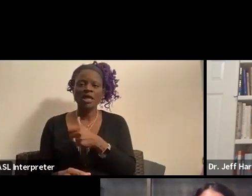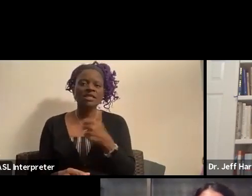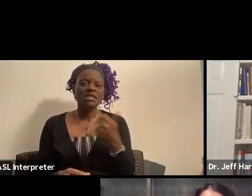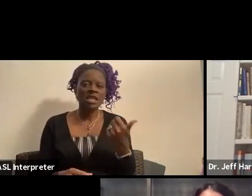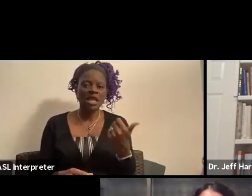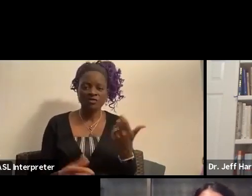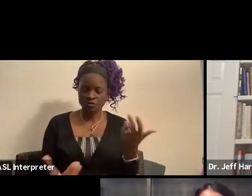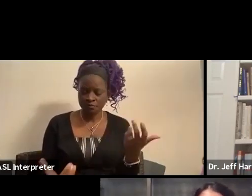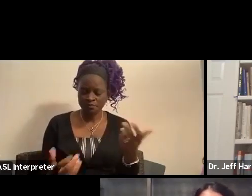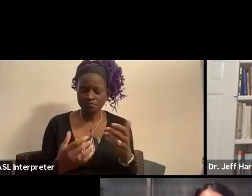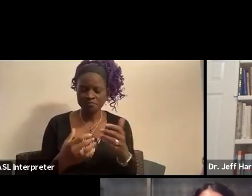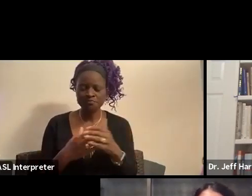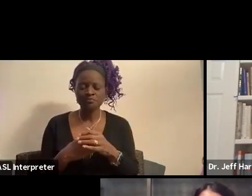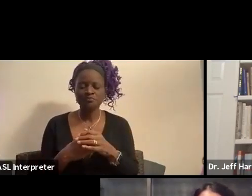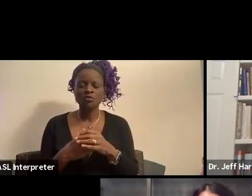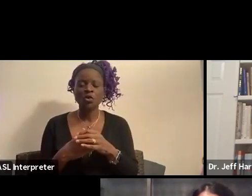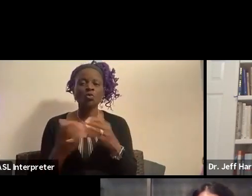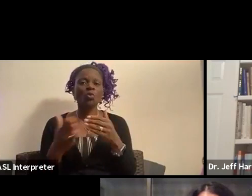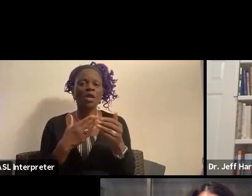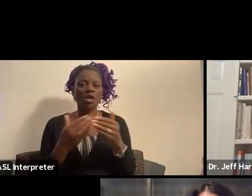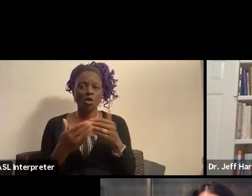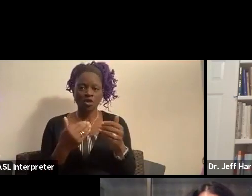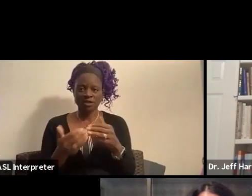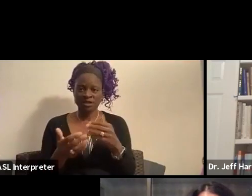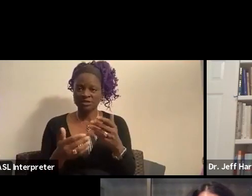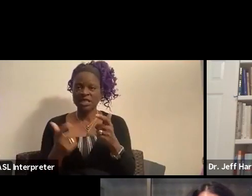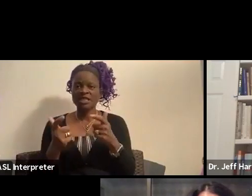Those hospitals might not